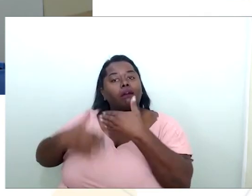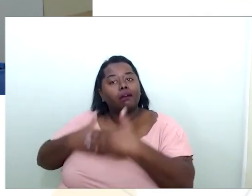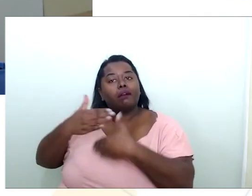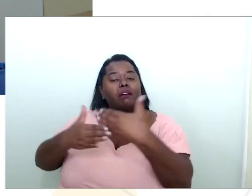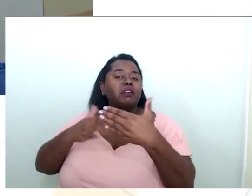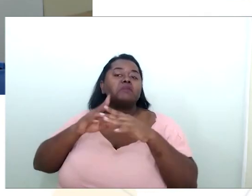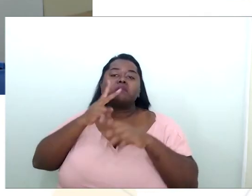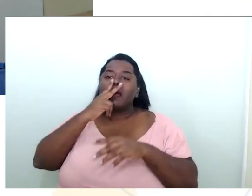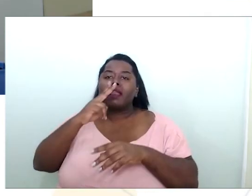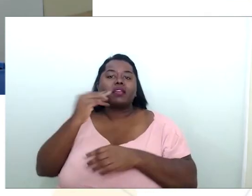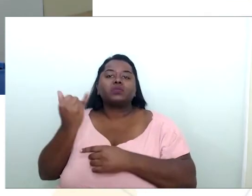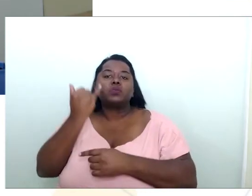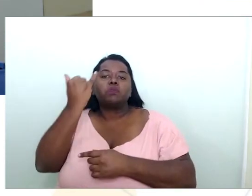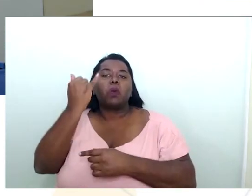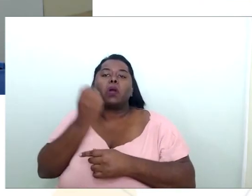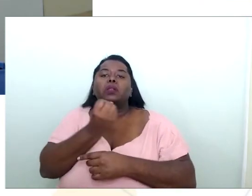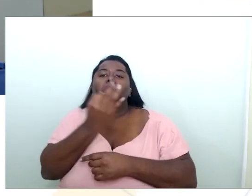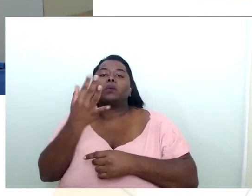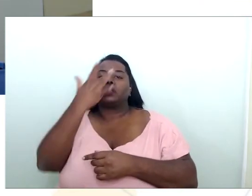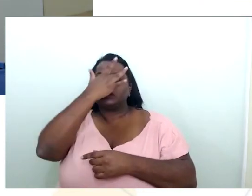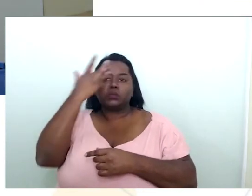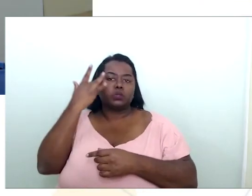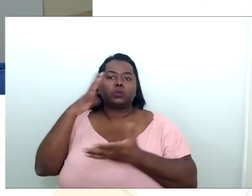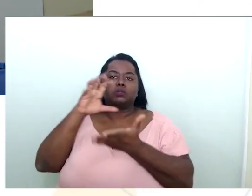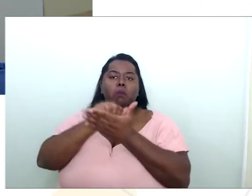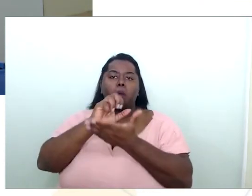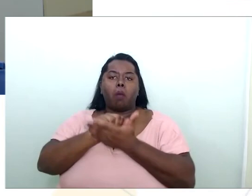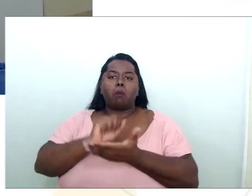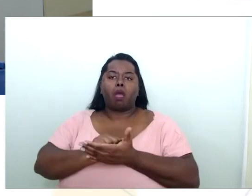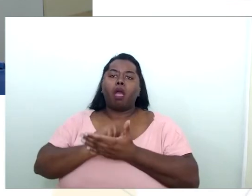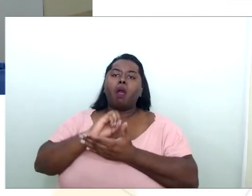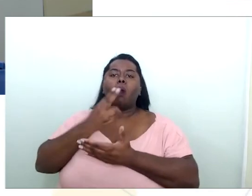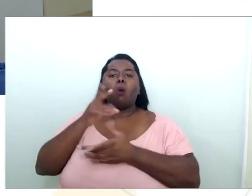of articles about about students dropping out of MOOCs and I'm saying why